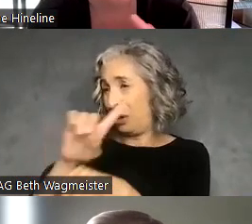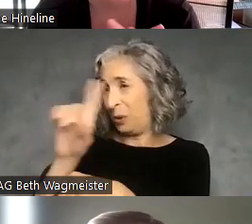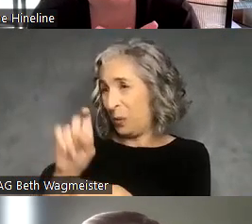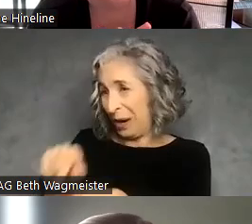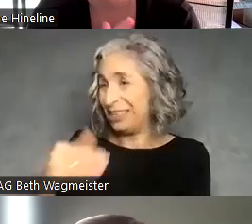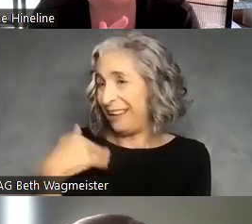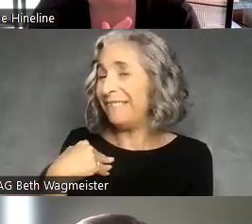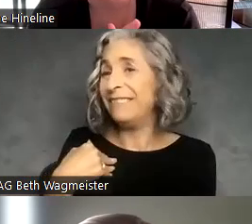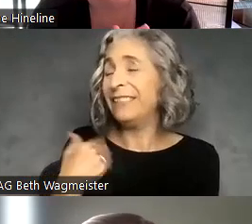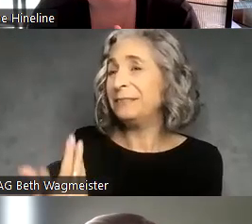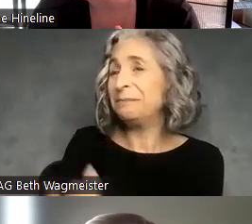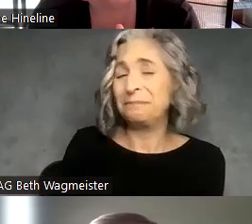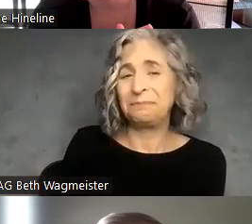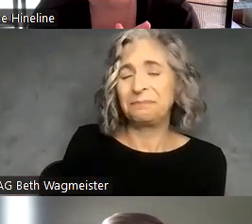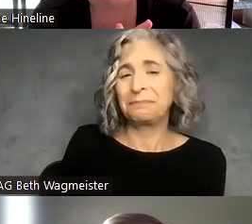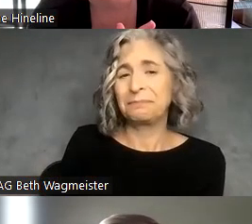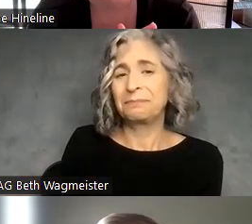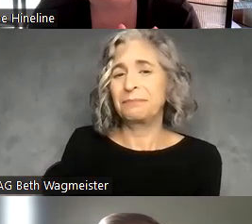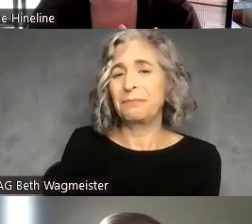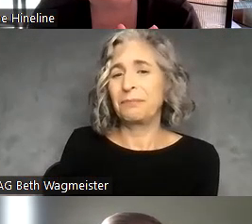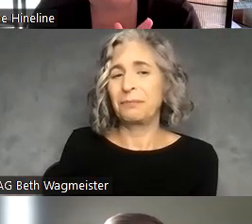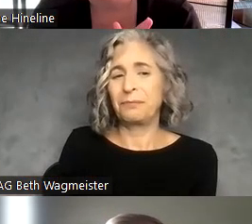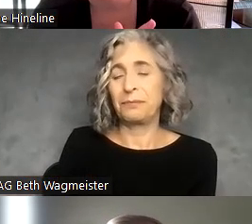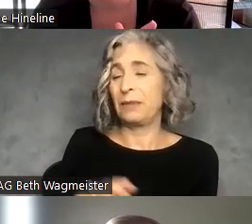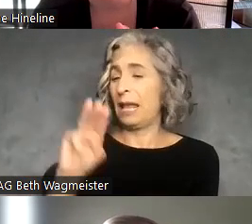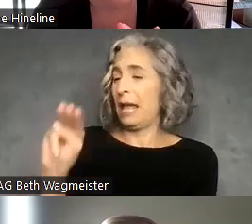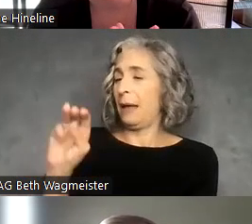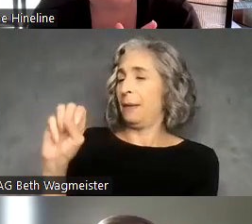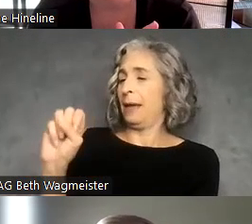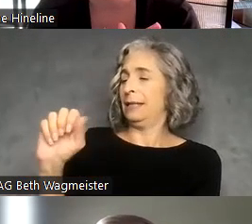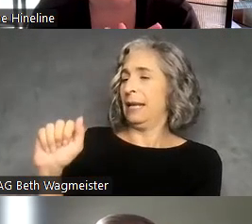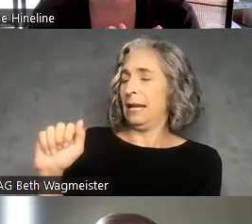how does my quadriplegic get into their phone? We can help them with an eye recognition,